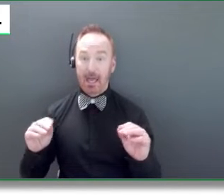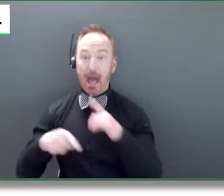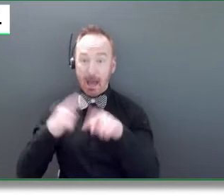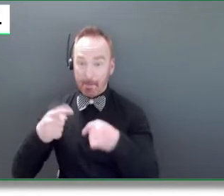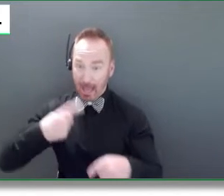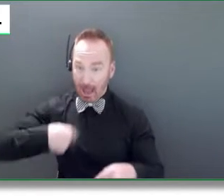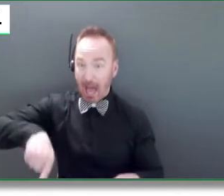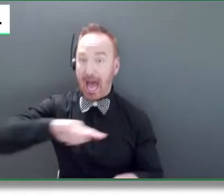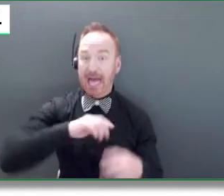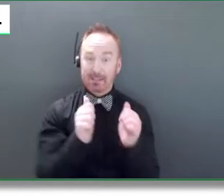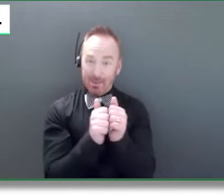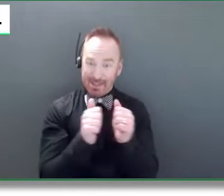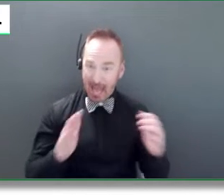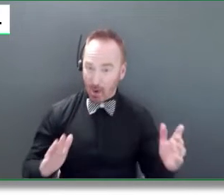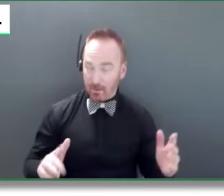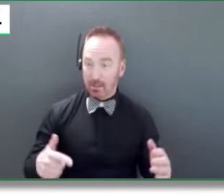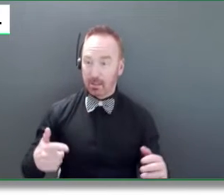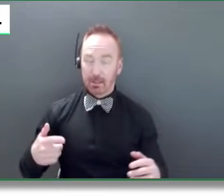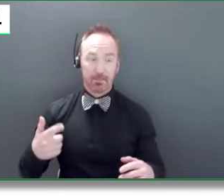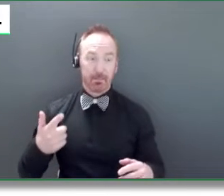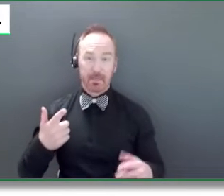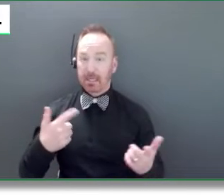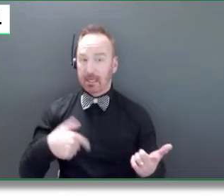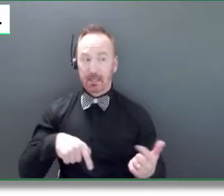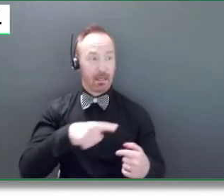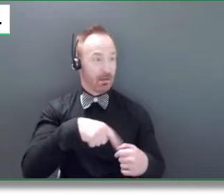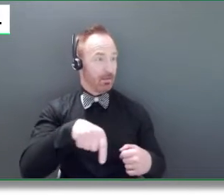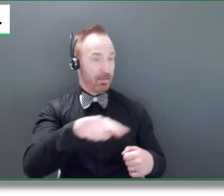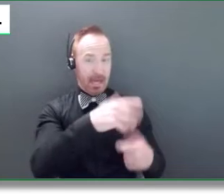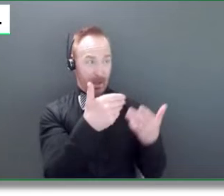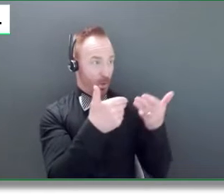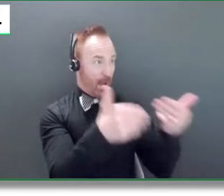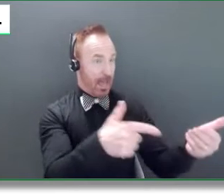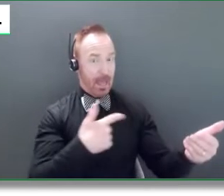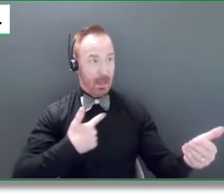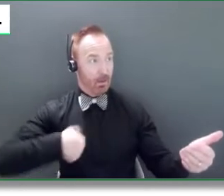co-design is critical. Novel research approaches might help,